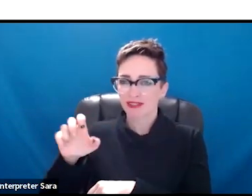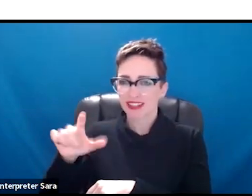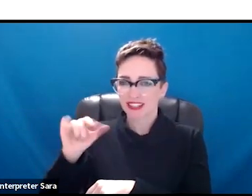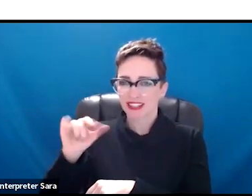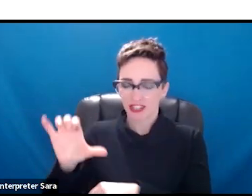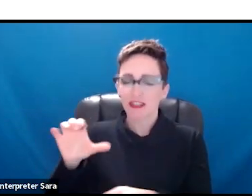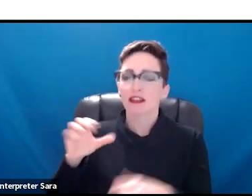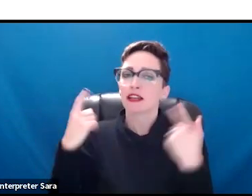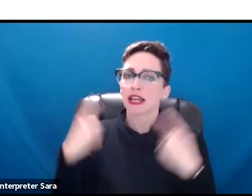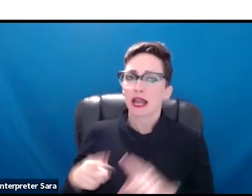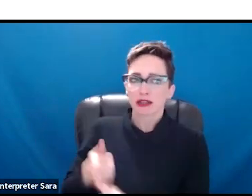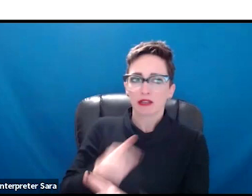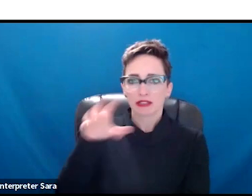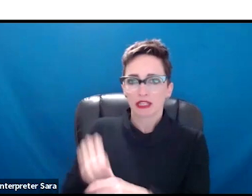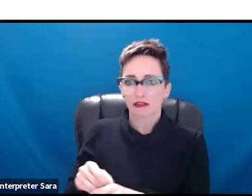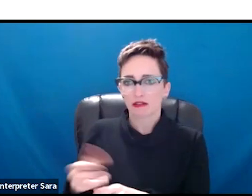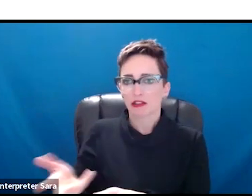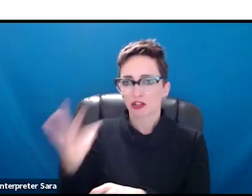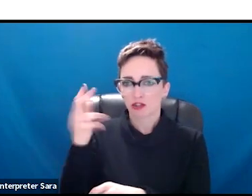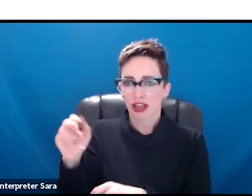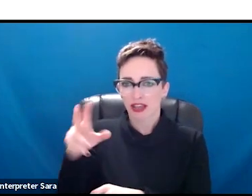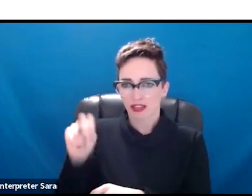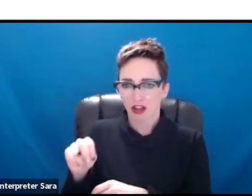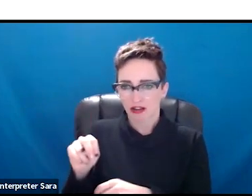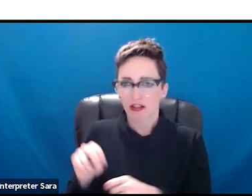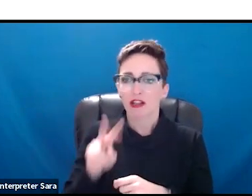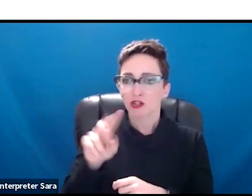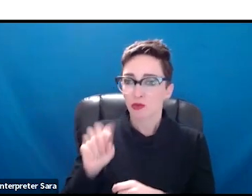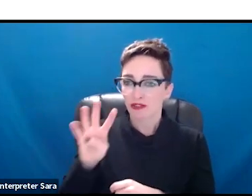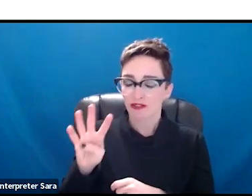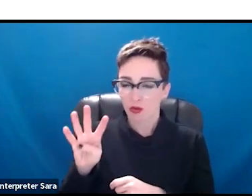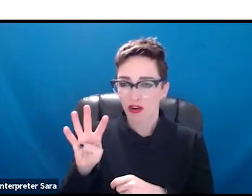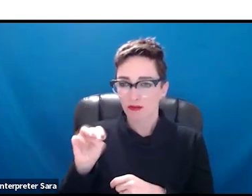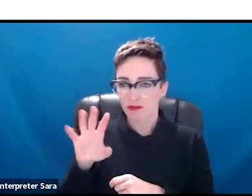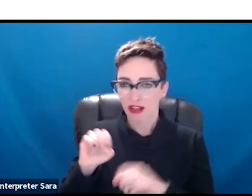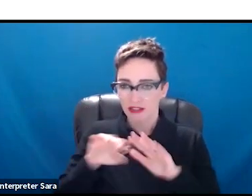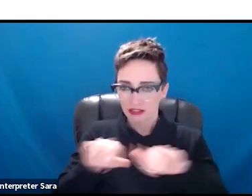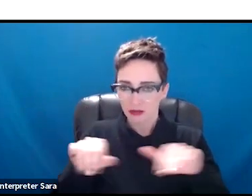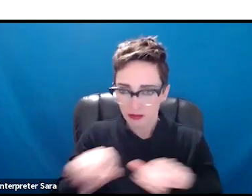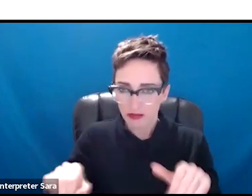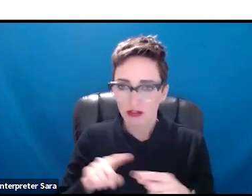that consisted of a 2.4 mile swim, hundred and 12 mile bike ride,